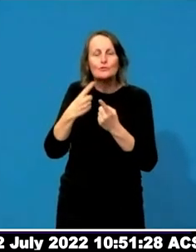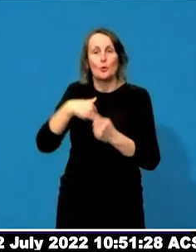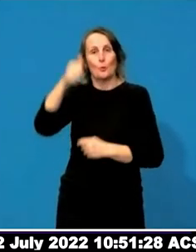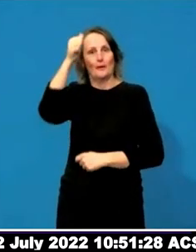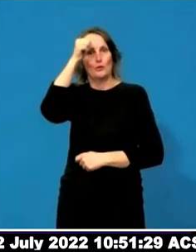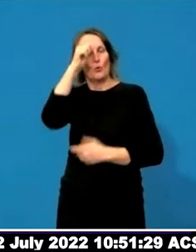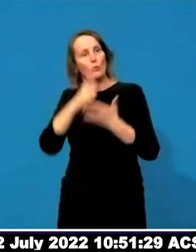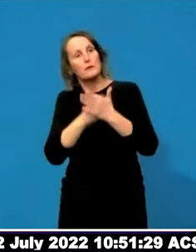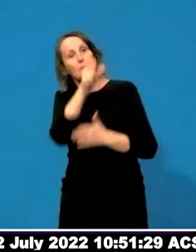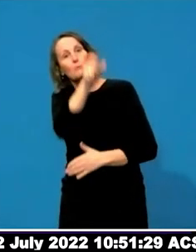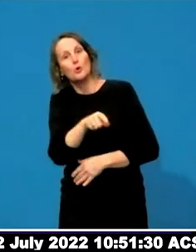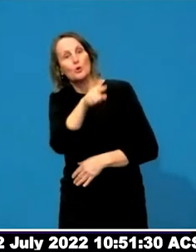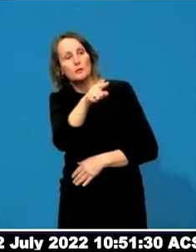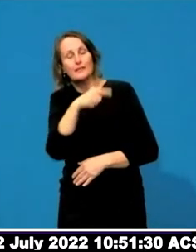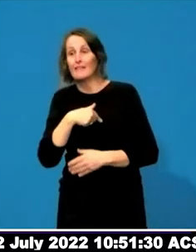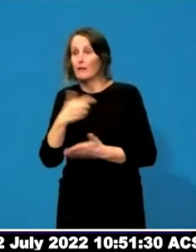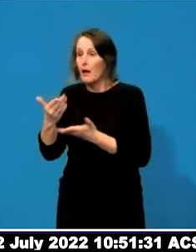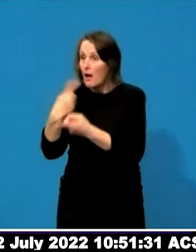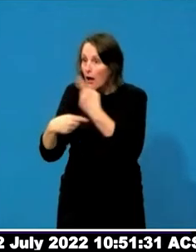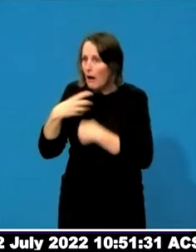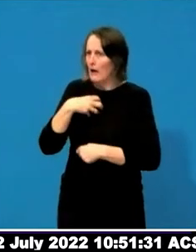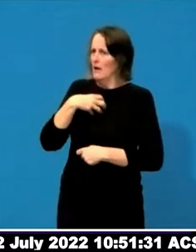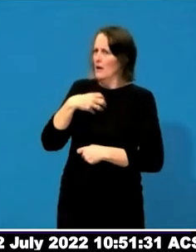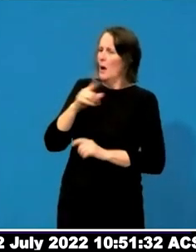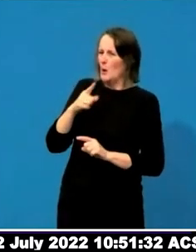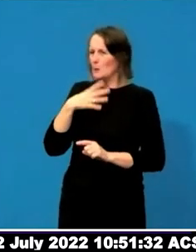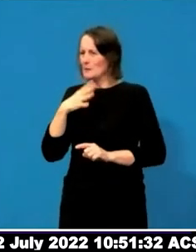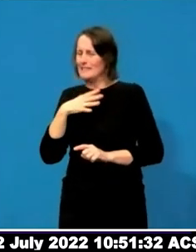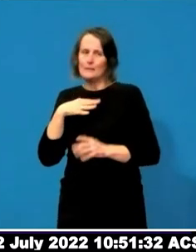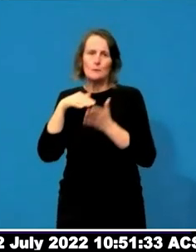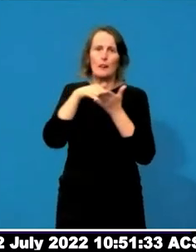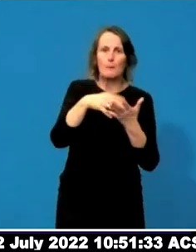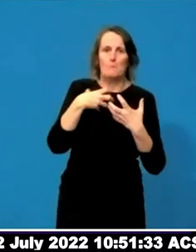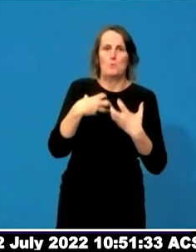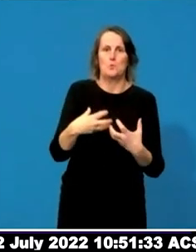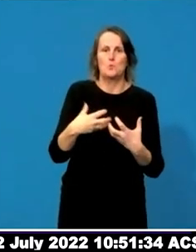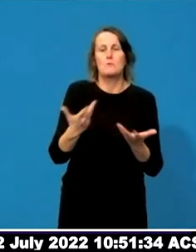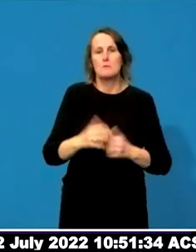and that we need to give some closer attention. COMMISSIONER McEWIN: Thank you.